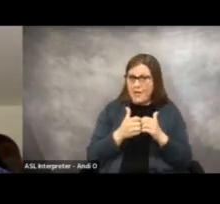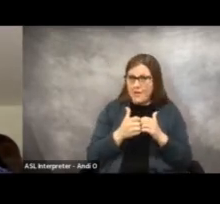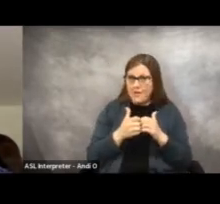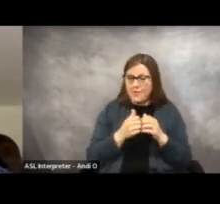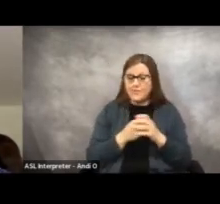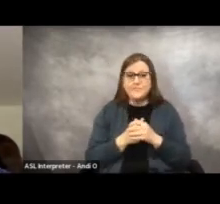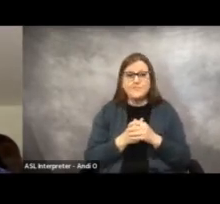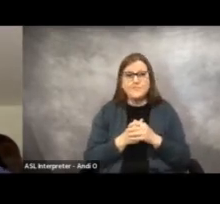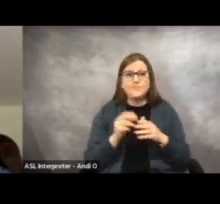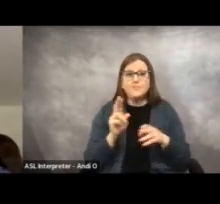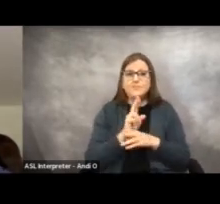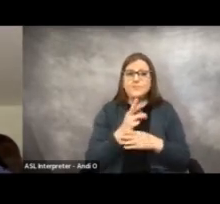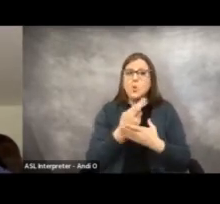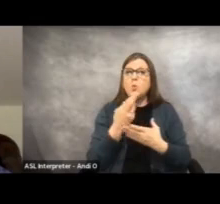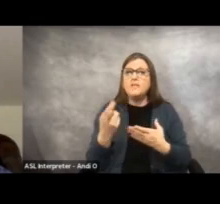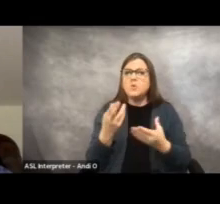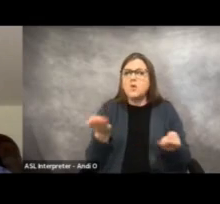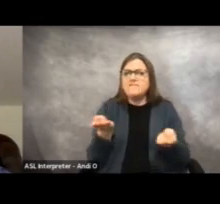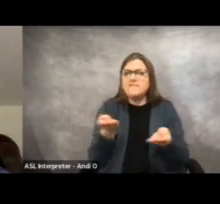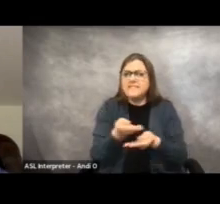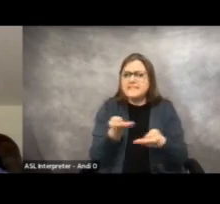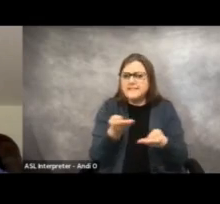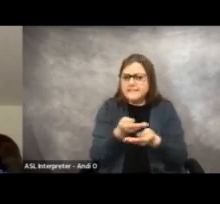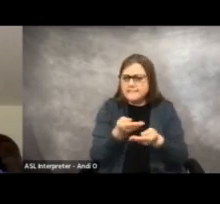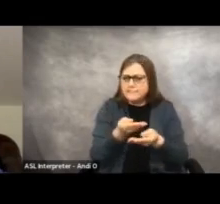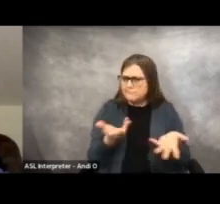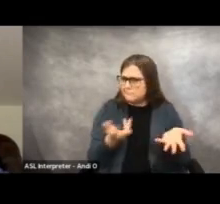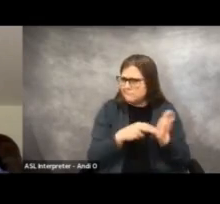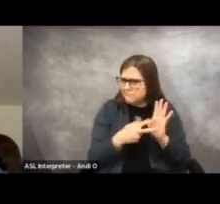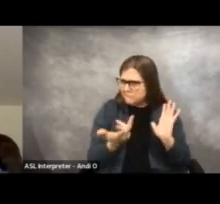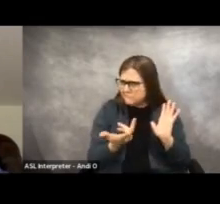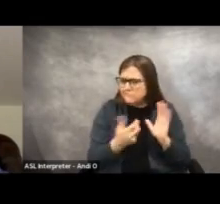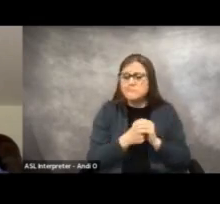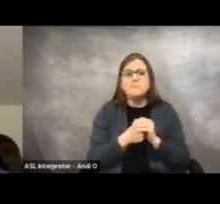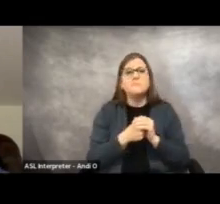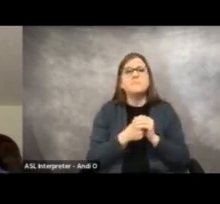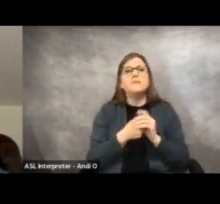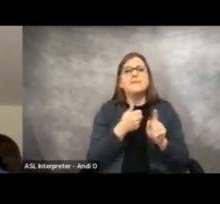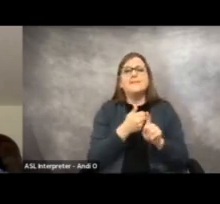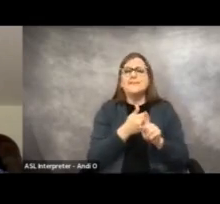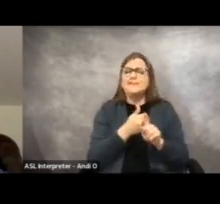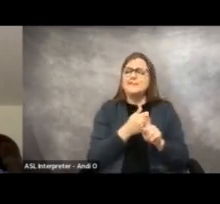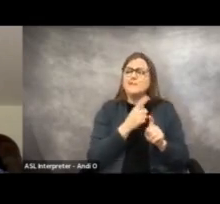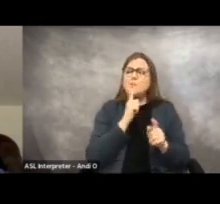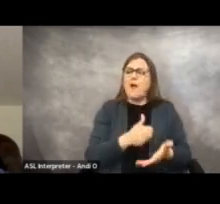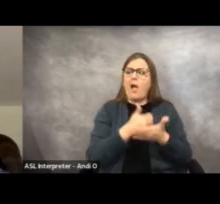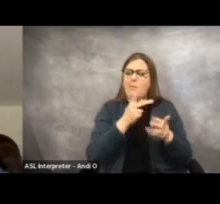resource facilitation. Resource facilitation is designed to help people with brain injury, get